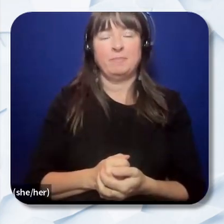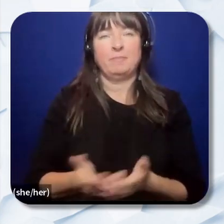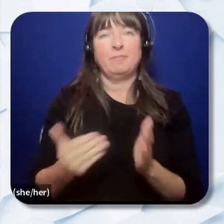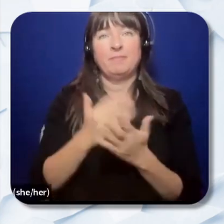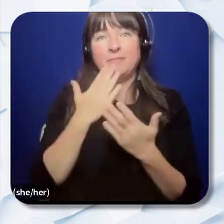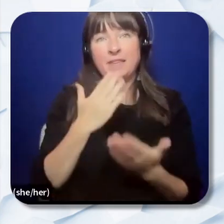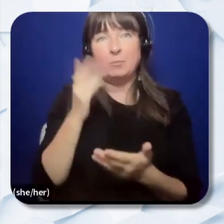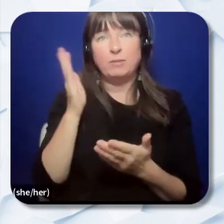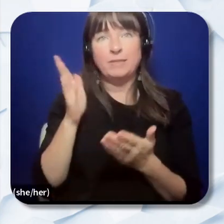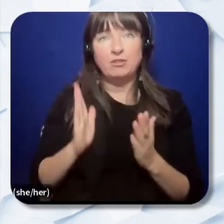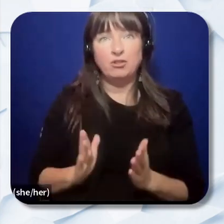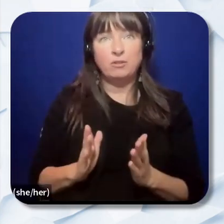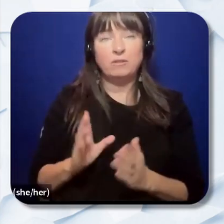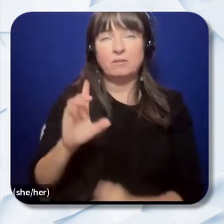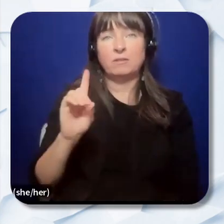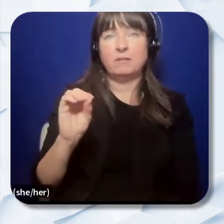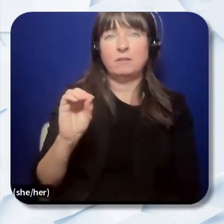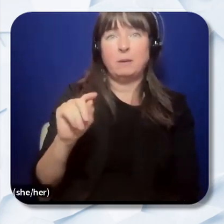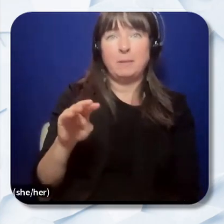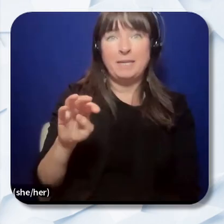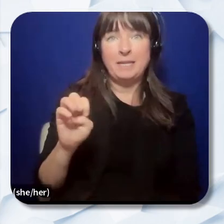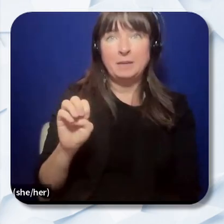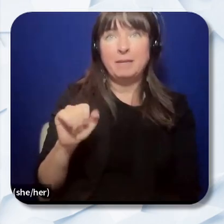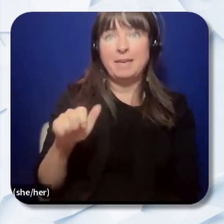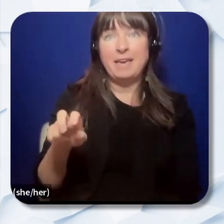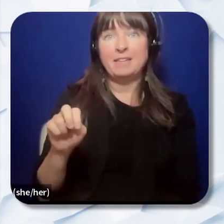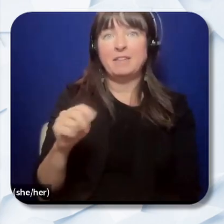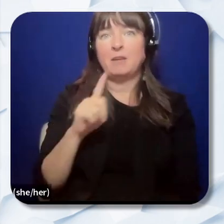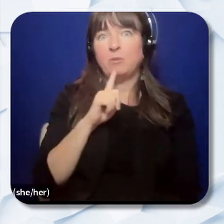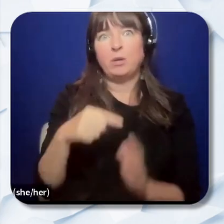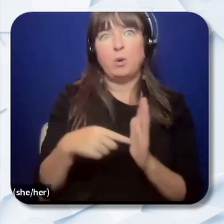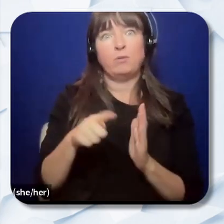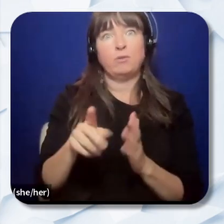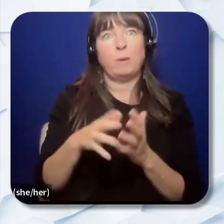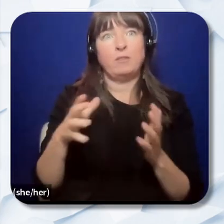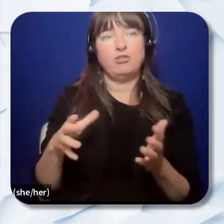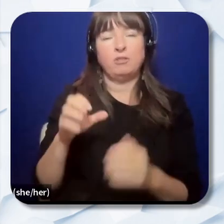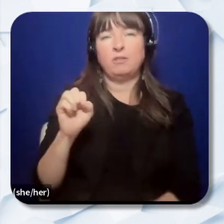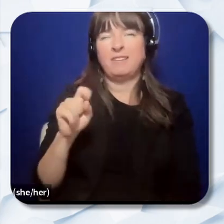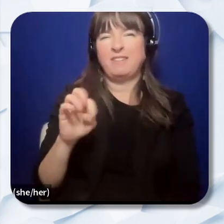our presenters Dominique McCain who I owe so much for. Stephanie said it well. Every time I listen